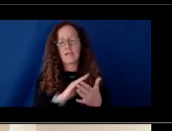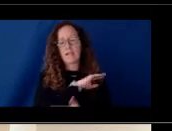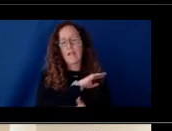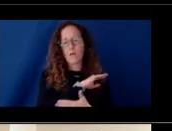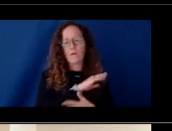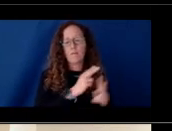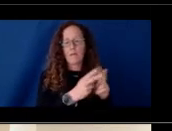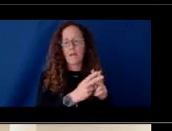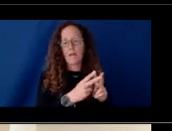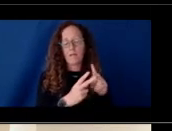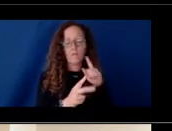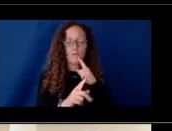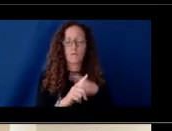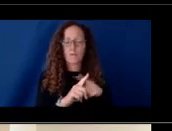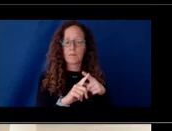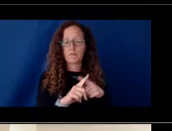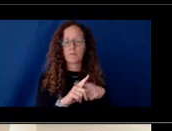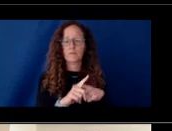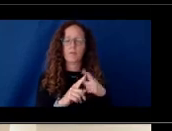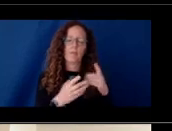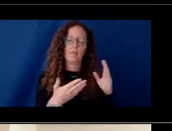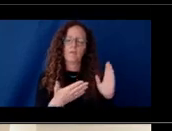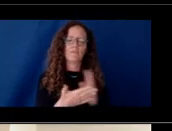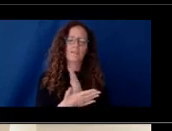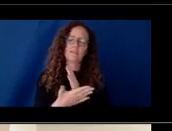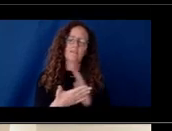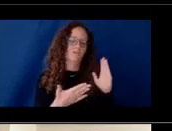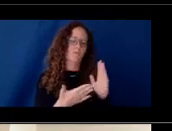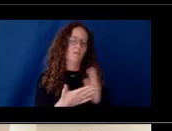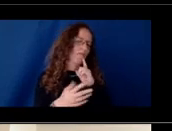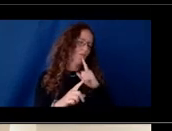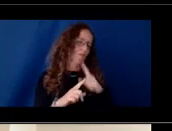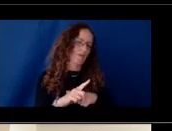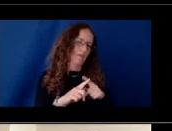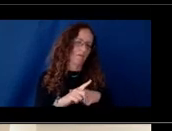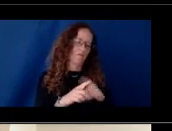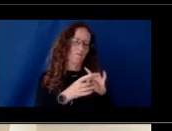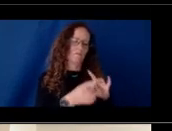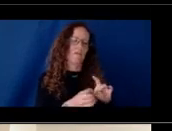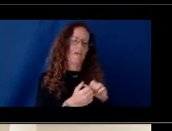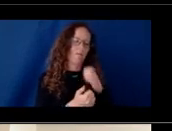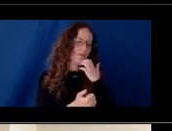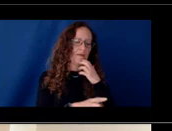there's a distribution of temperatures and heat-related impacts there. We,